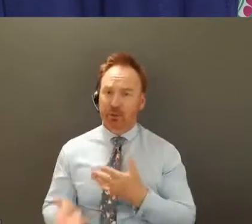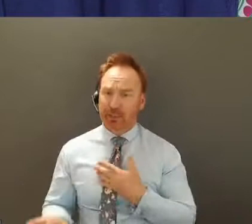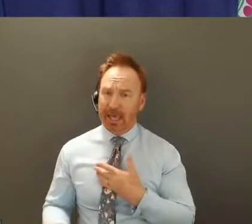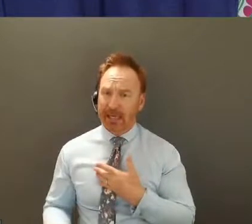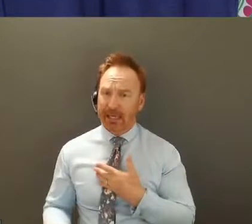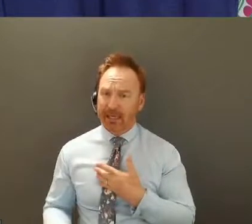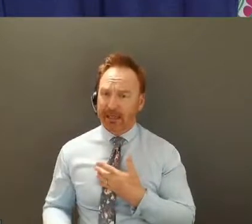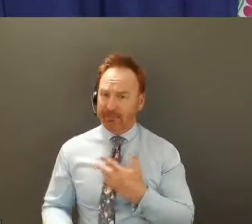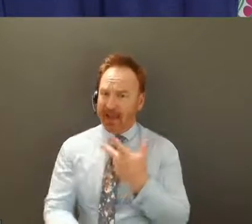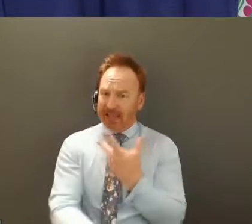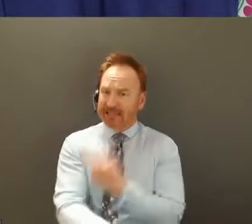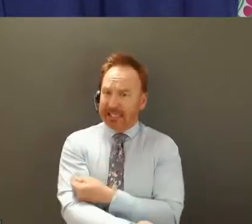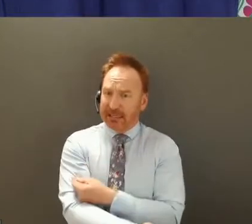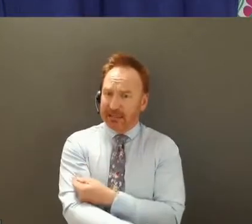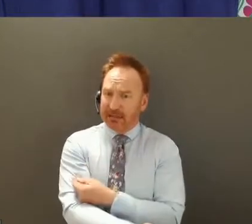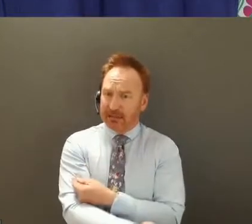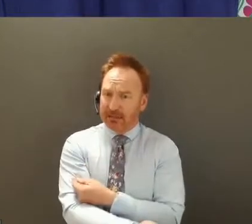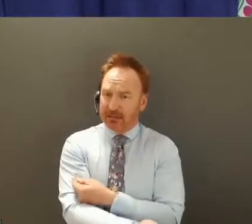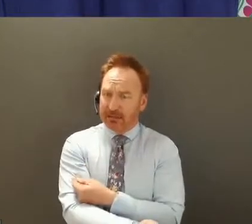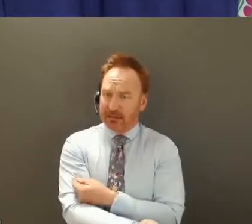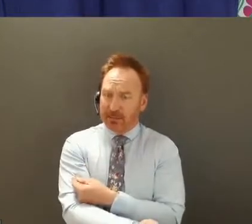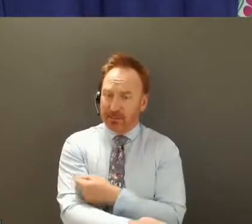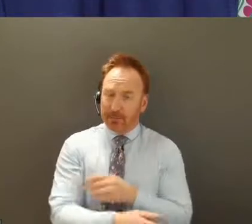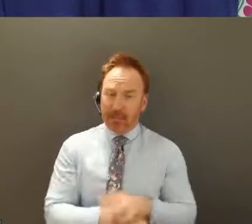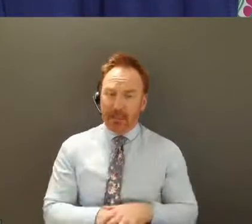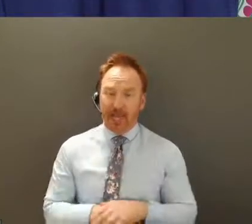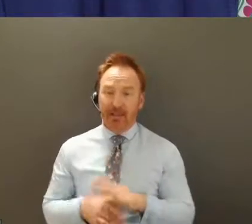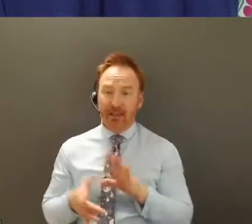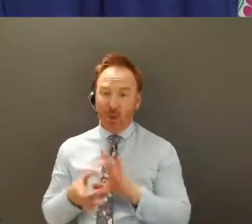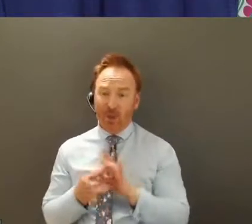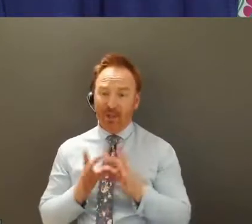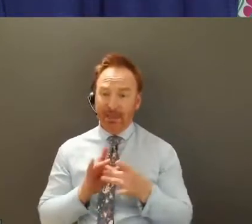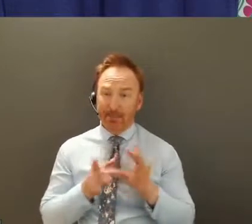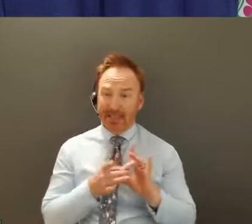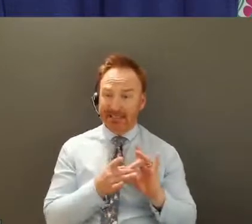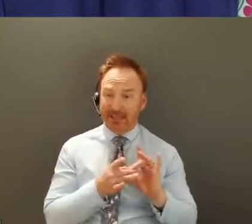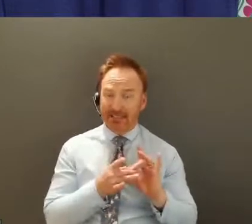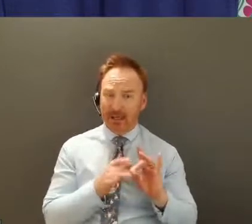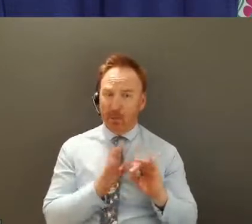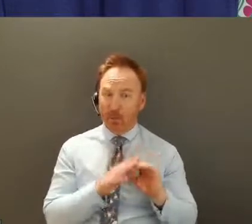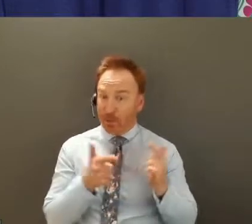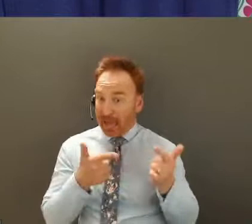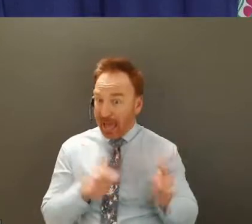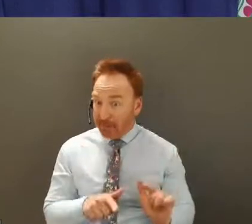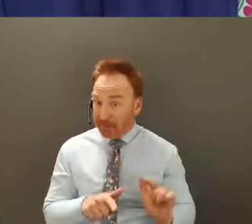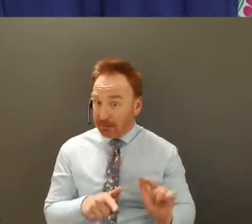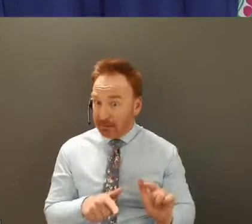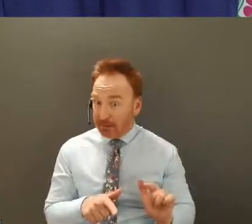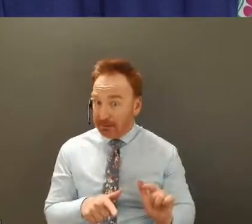purview. And we are giving them